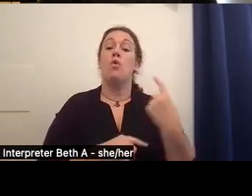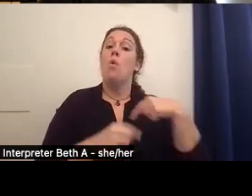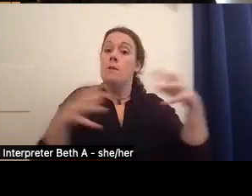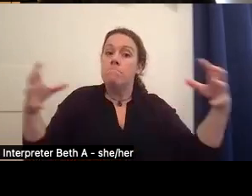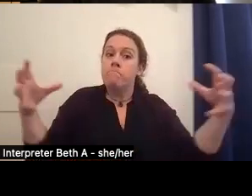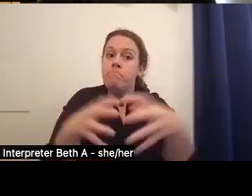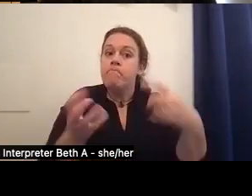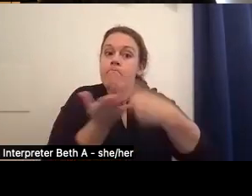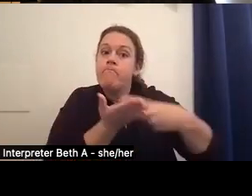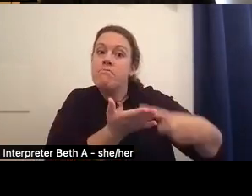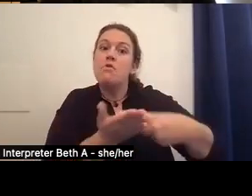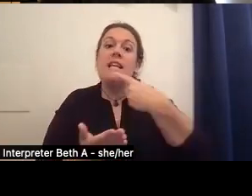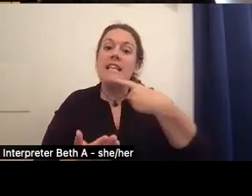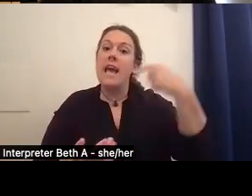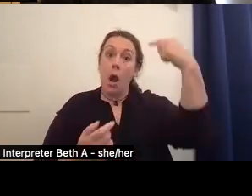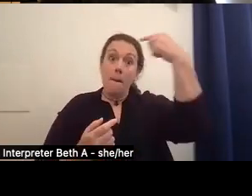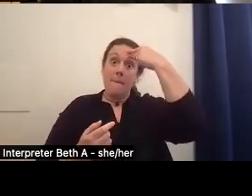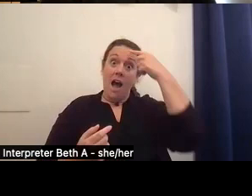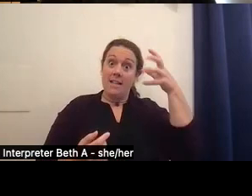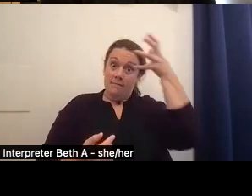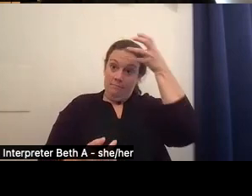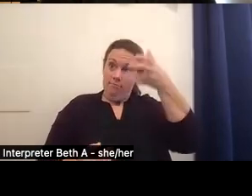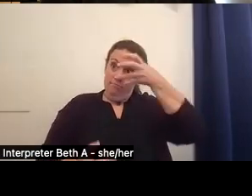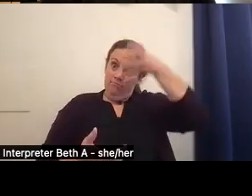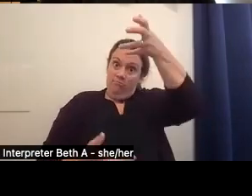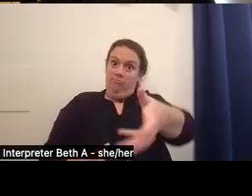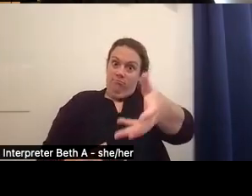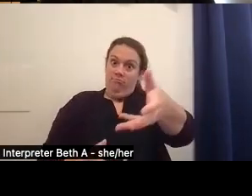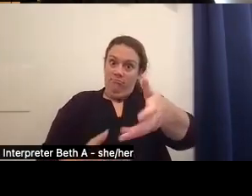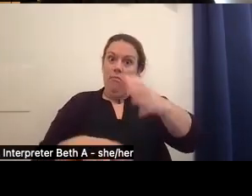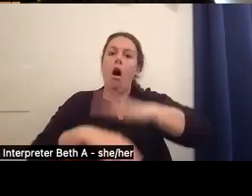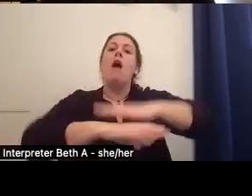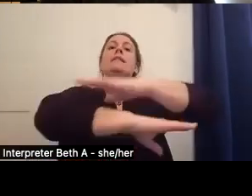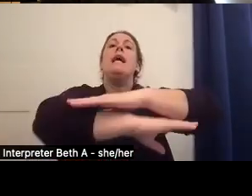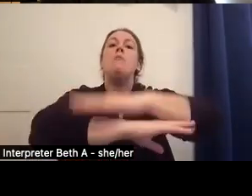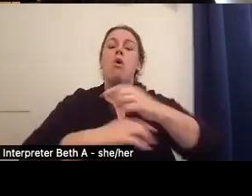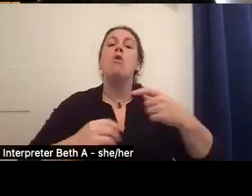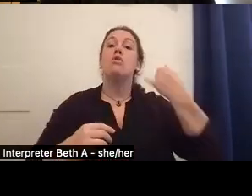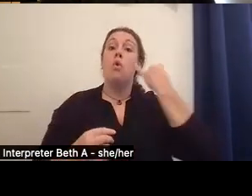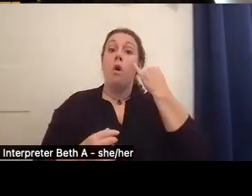table. That way if you have knowledge I can use, I can borrow it and if I have knowledge you can